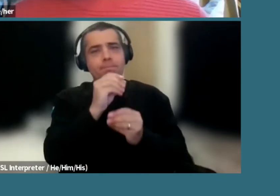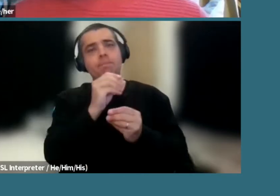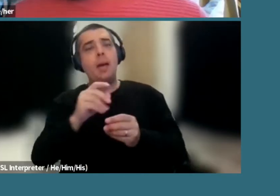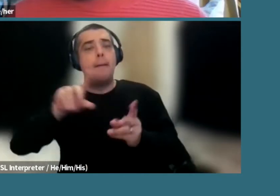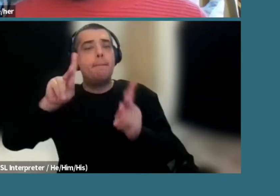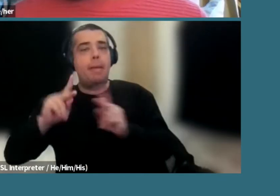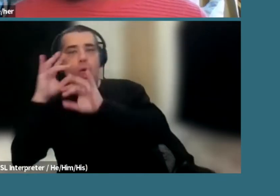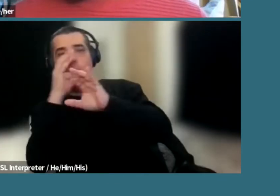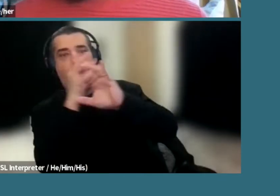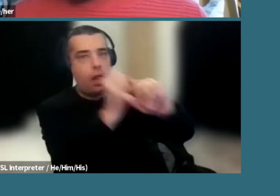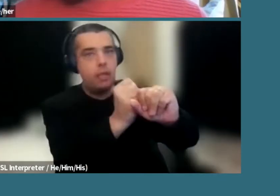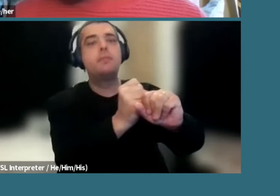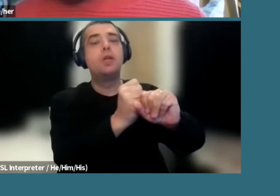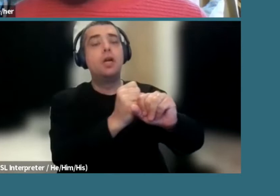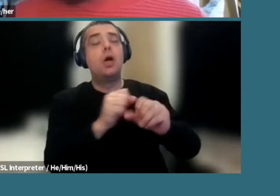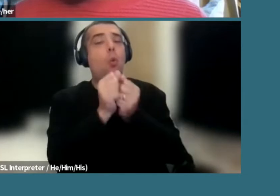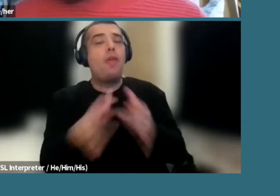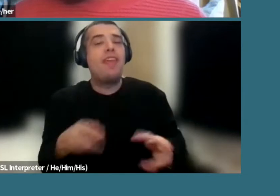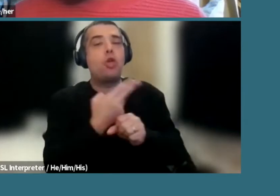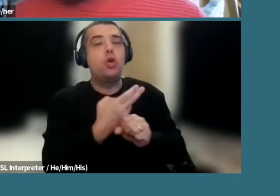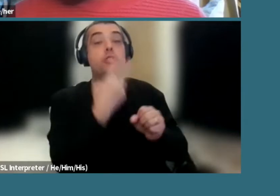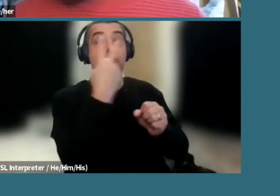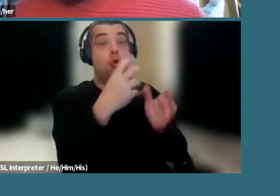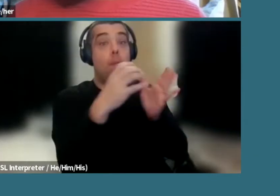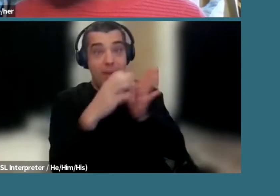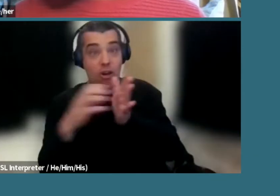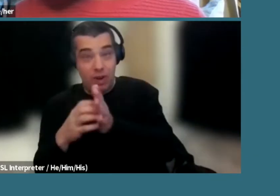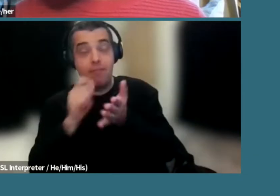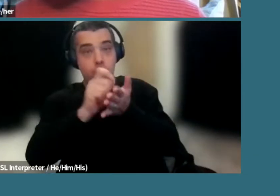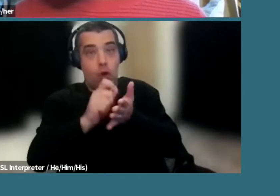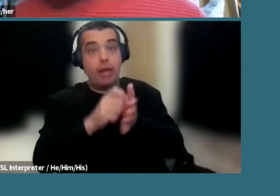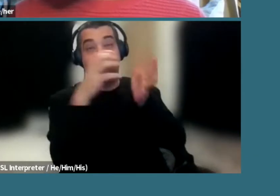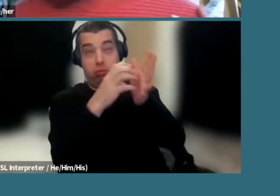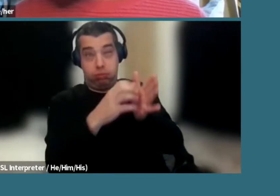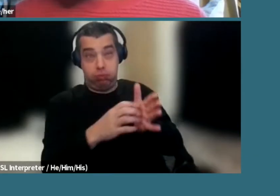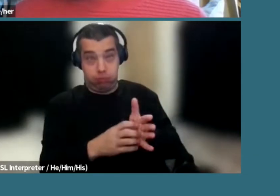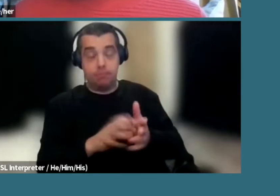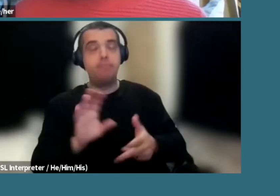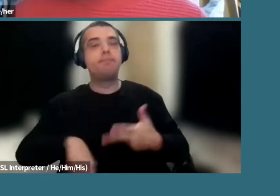to use like a paragraph or two to write that description? And then thirdly, the thing that really